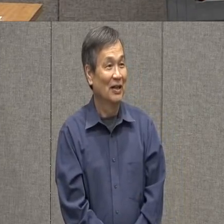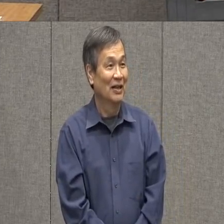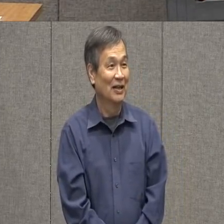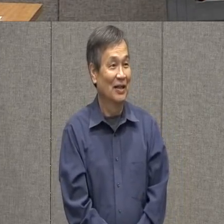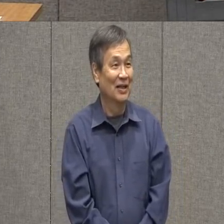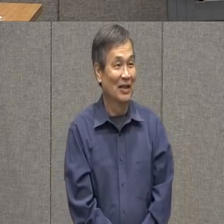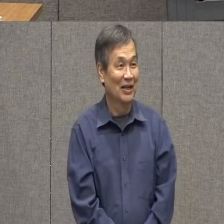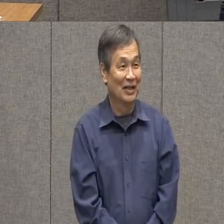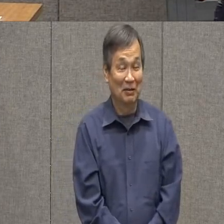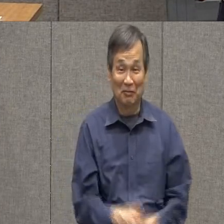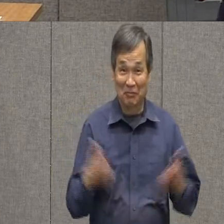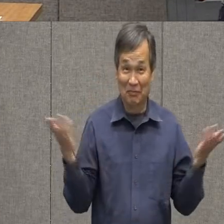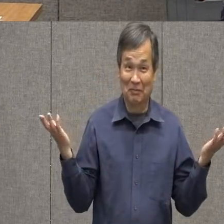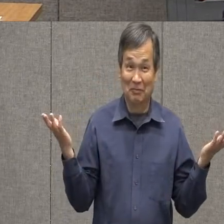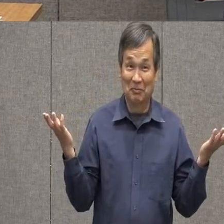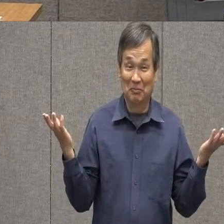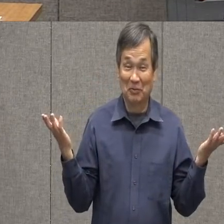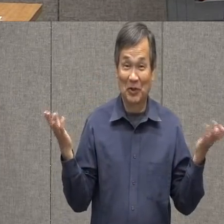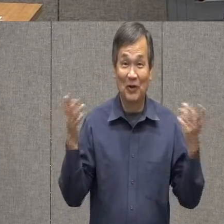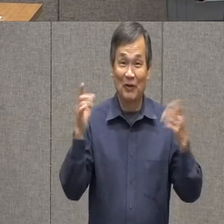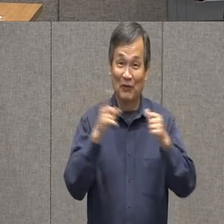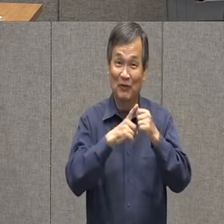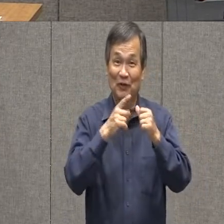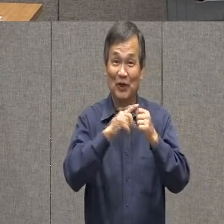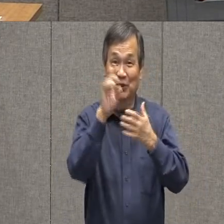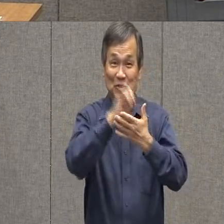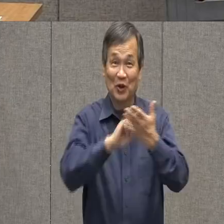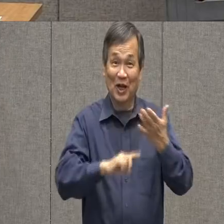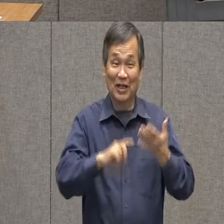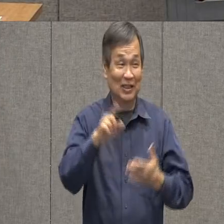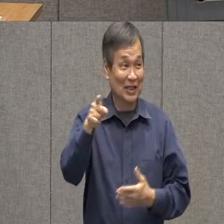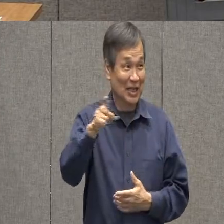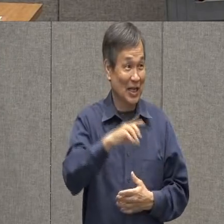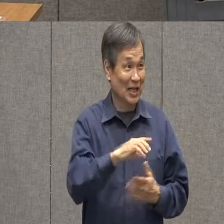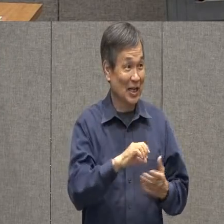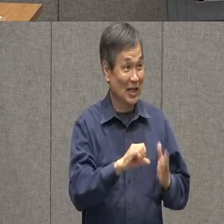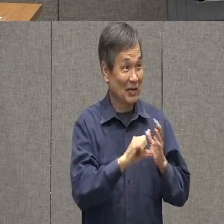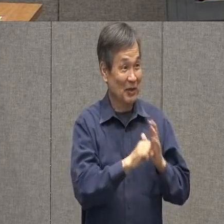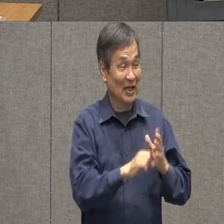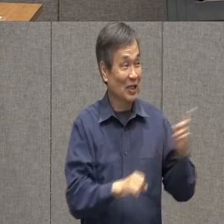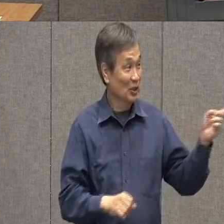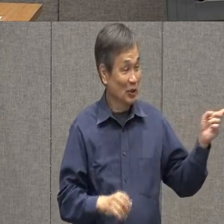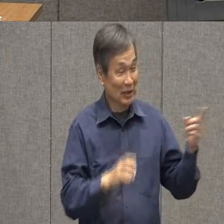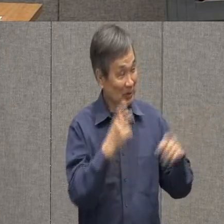(clapping) I did it! She did such a great job! I'm so impressed! Artists, show me what you got!